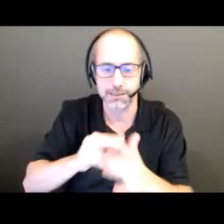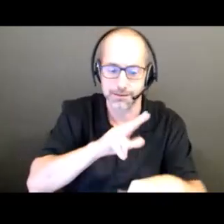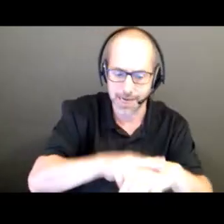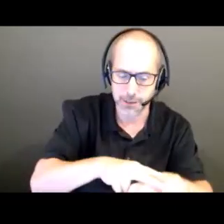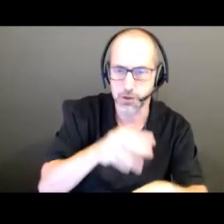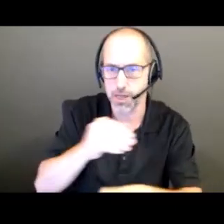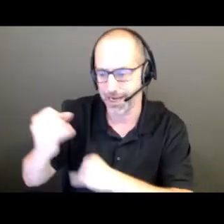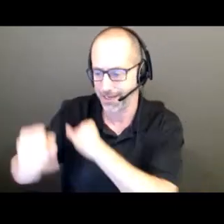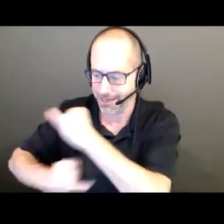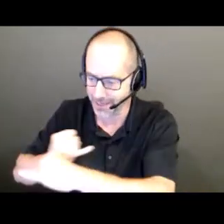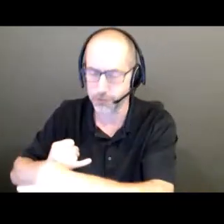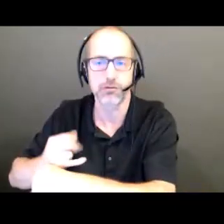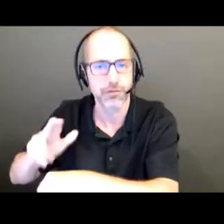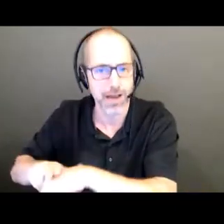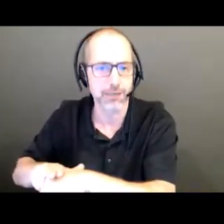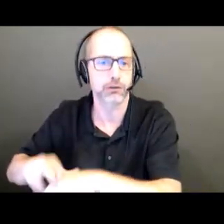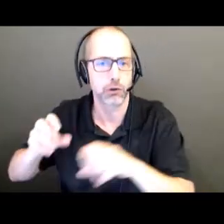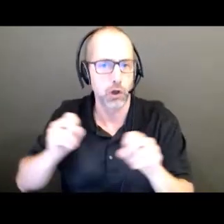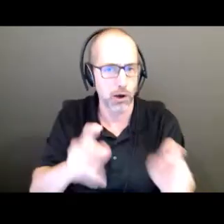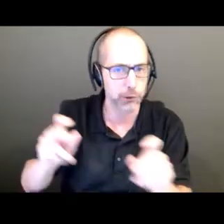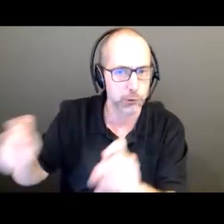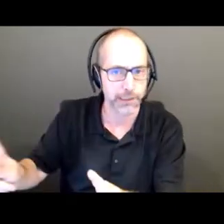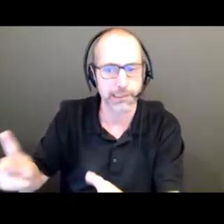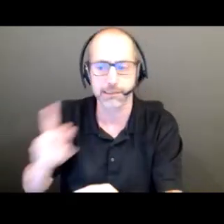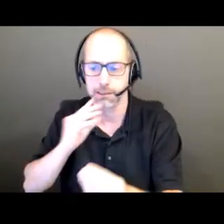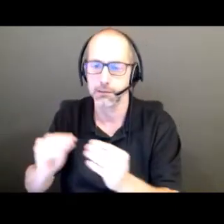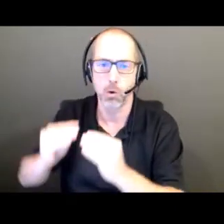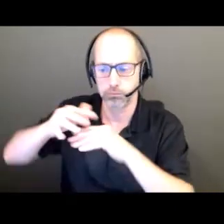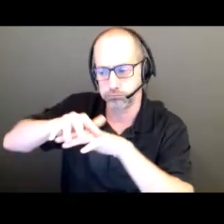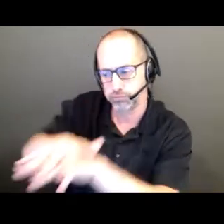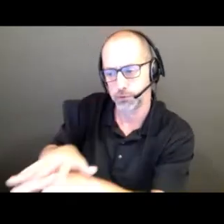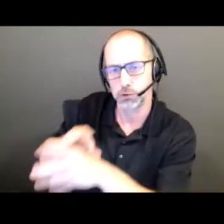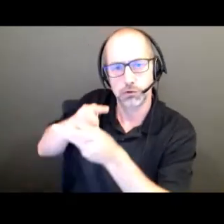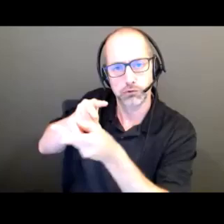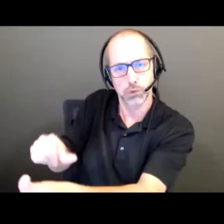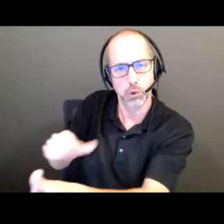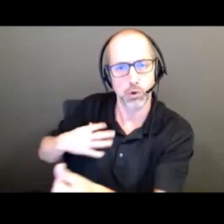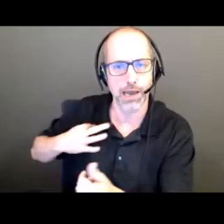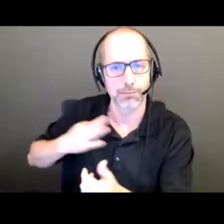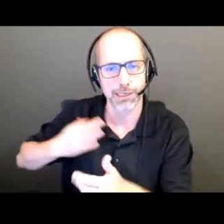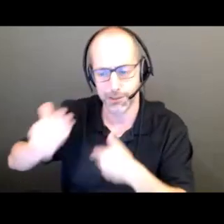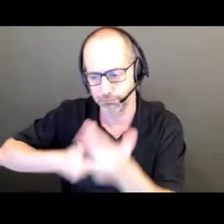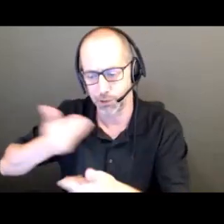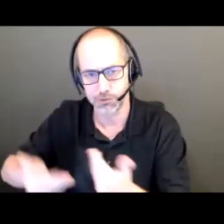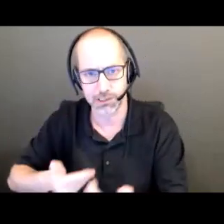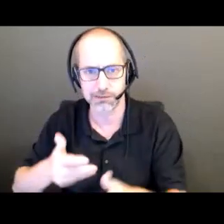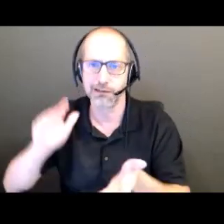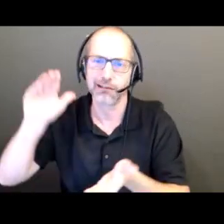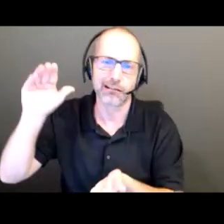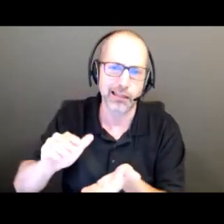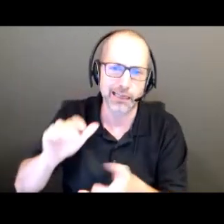more streamlined and flexible application process with reduced administrative burden and confusion for applicants.